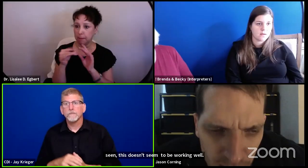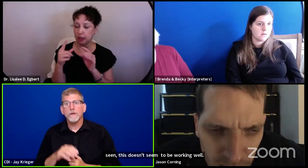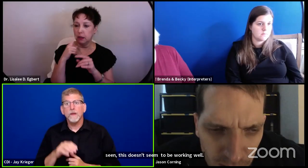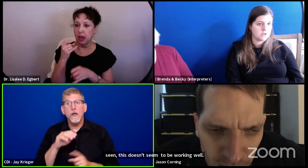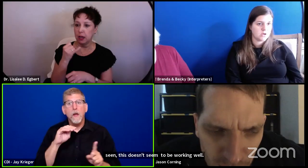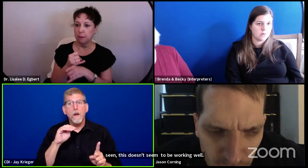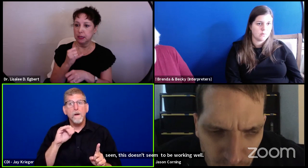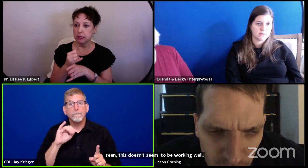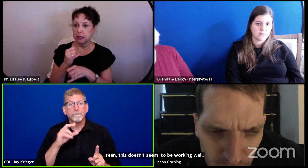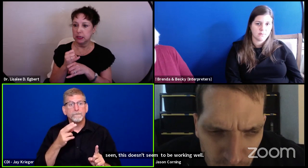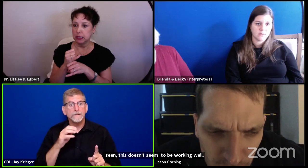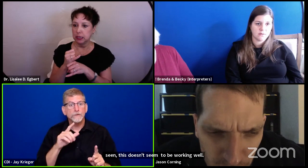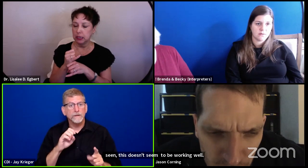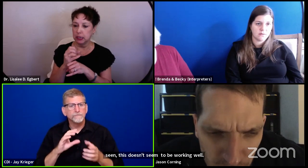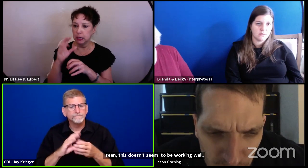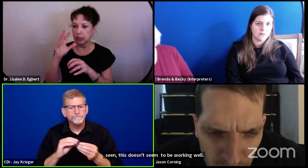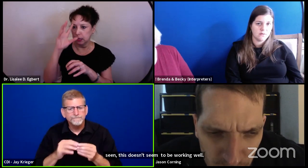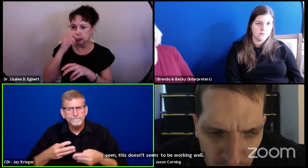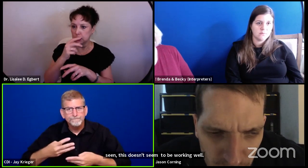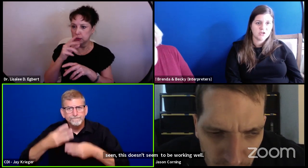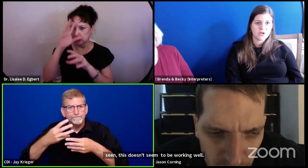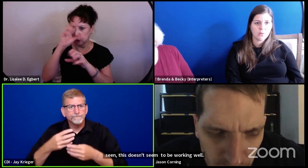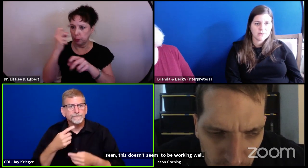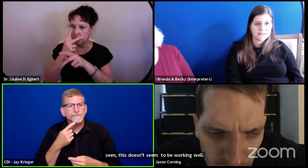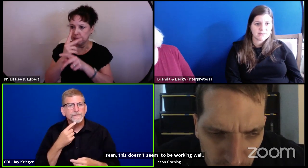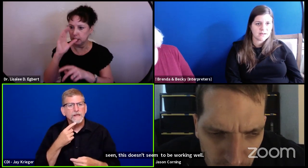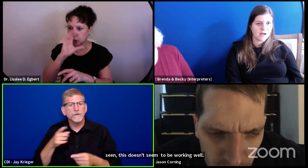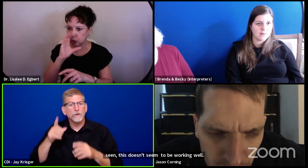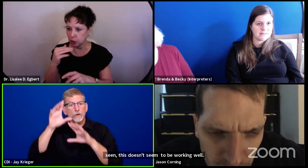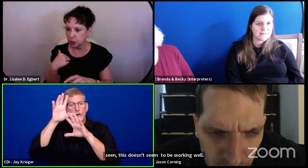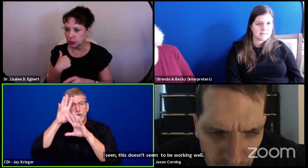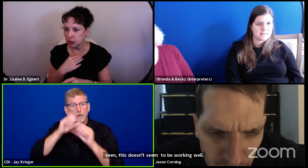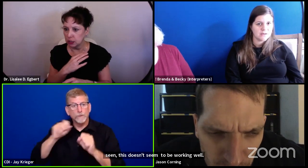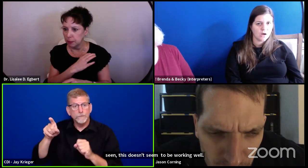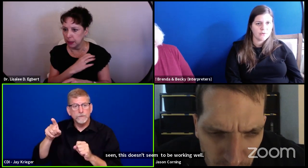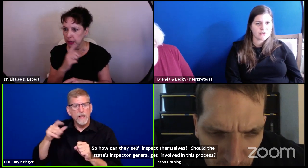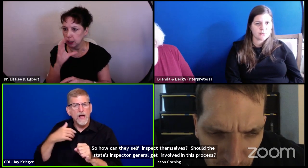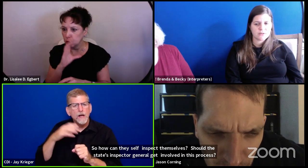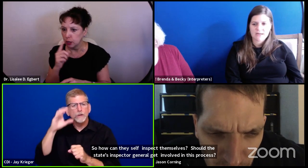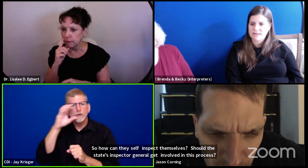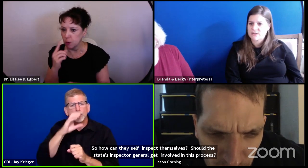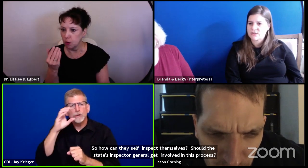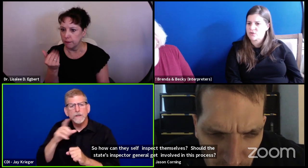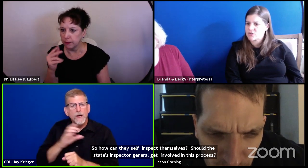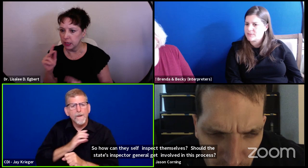Michele wants to comment on the superintendent search committee.